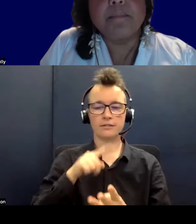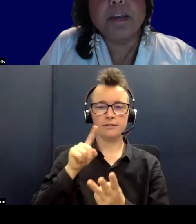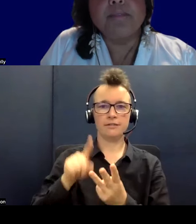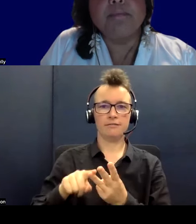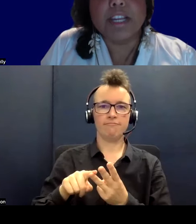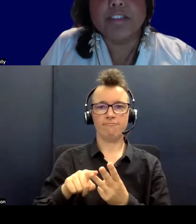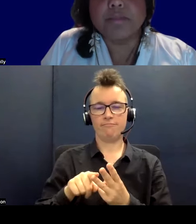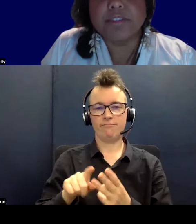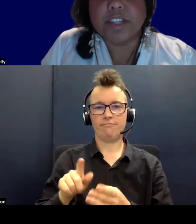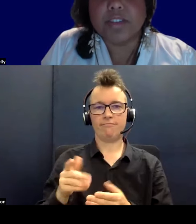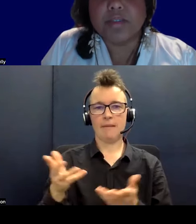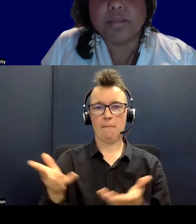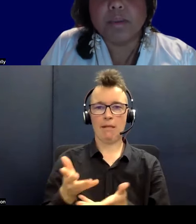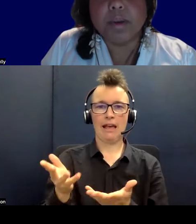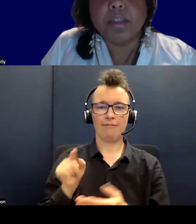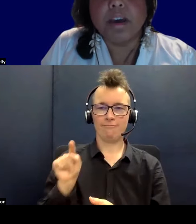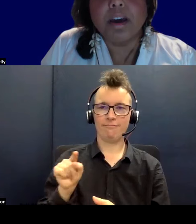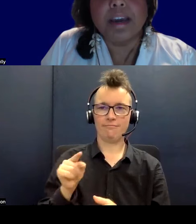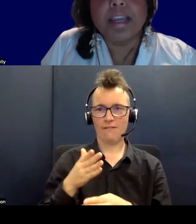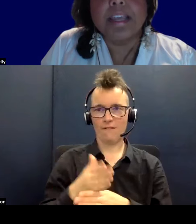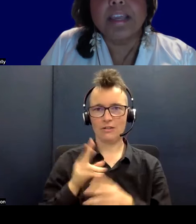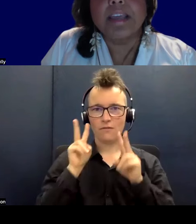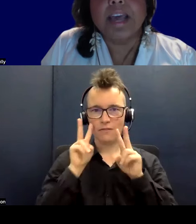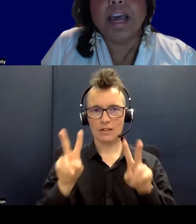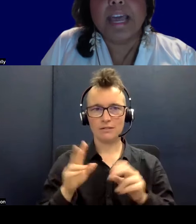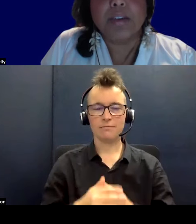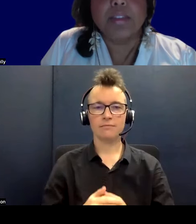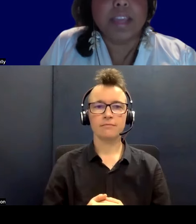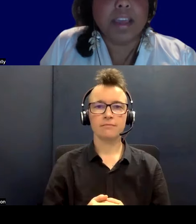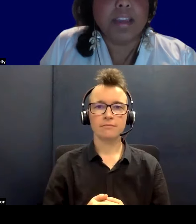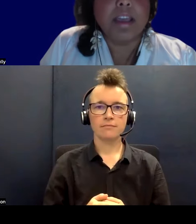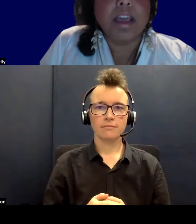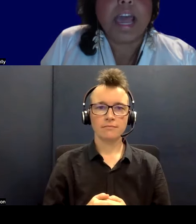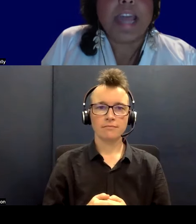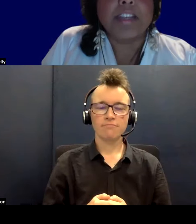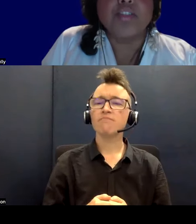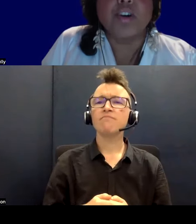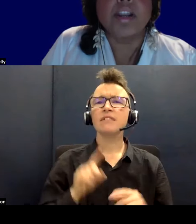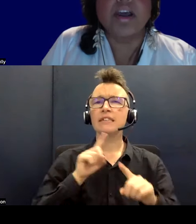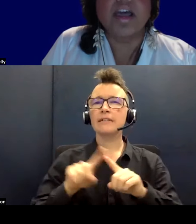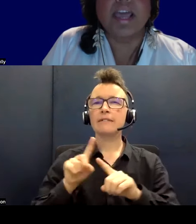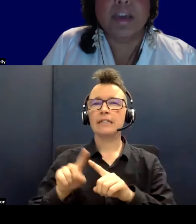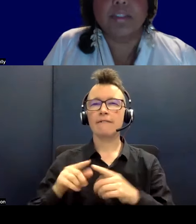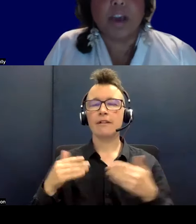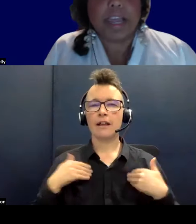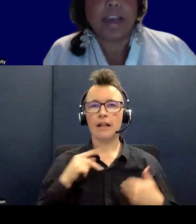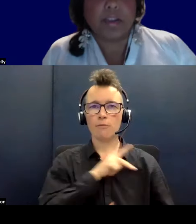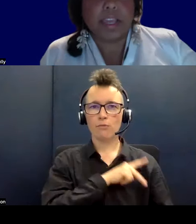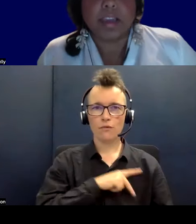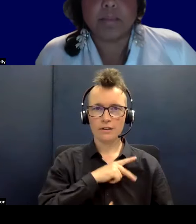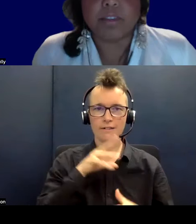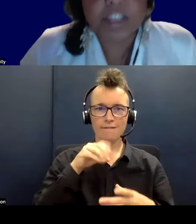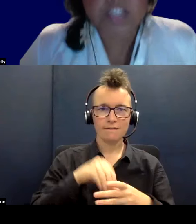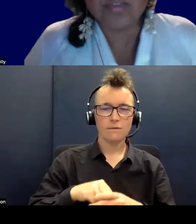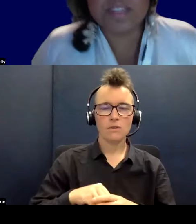by a range of professionals both eye healthcare and non eye healthcare professionals and